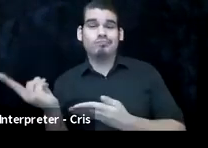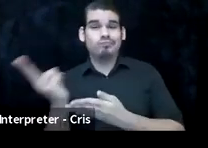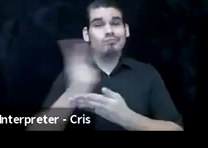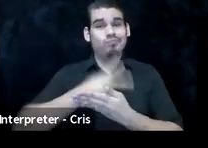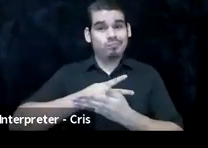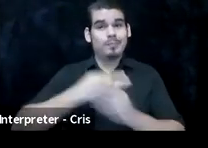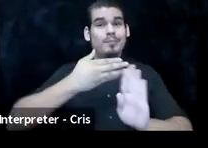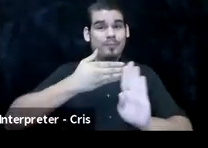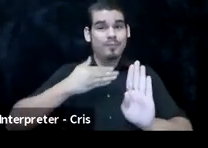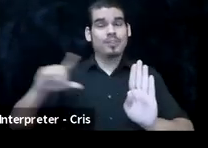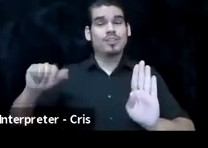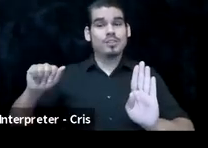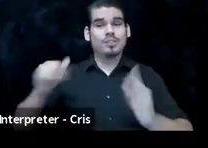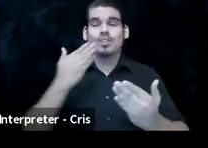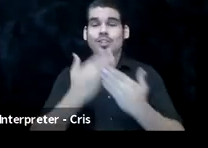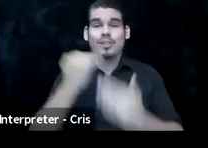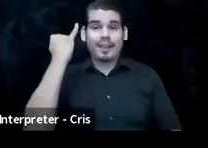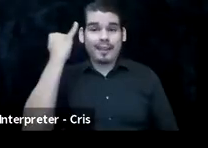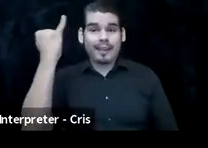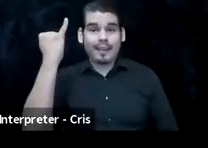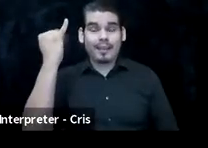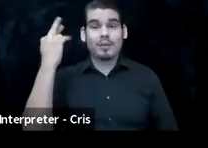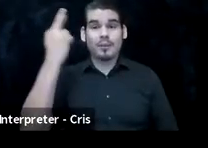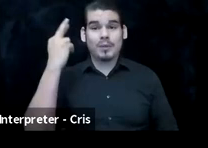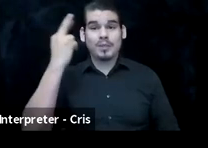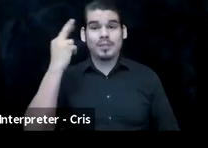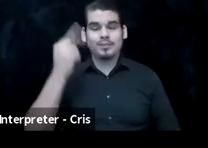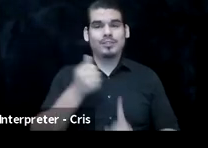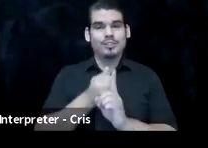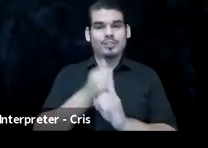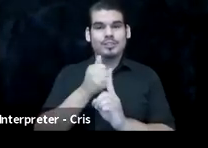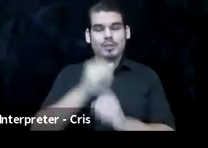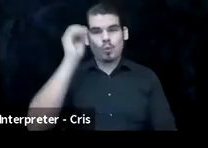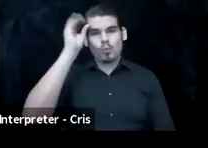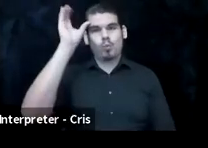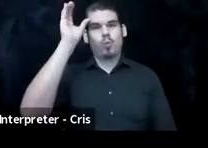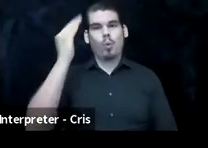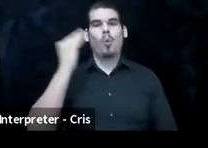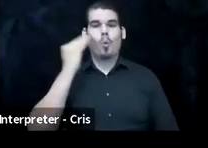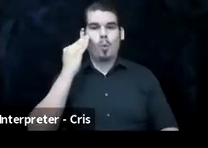Katherine Squire: Again, so you can find that there we have been getting a lot of questions about amendments.